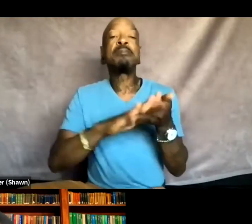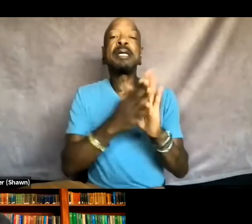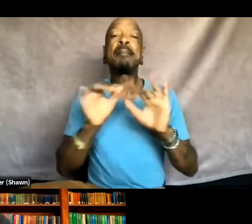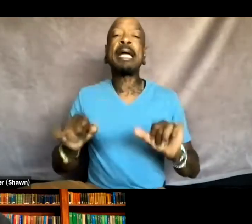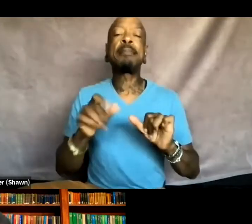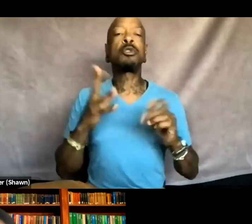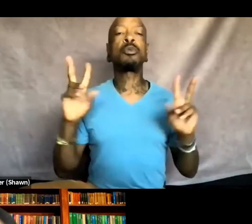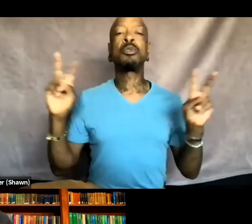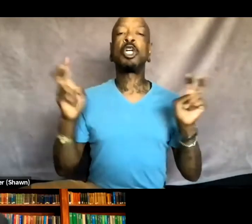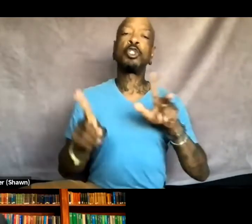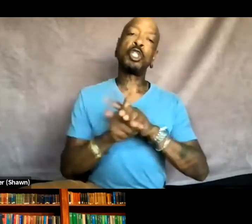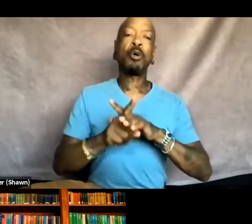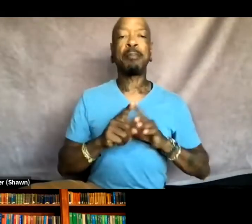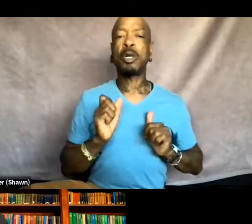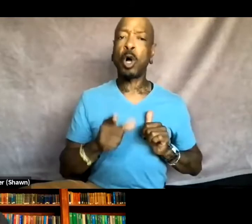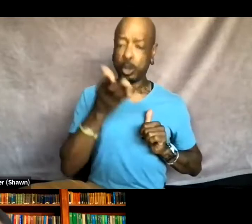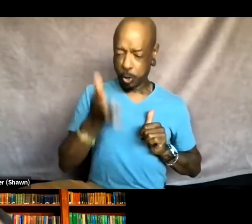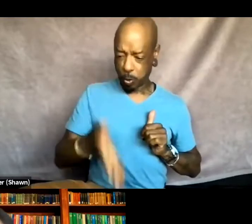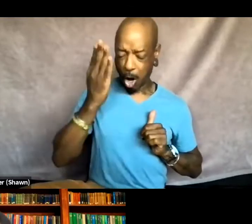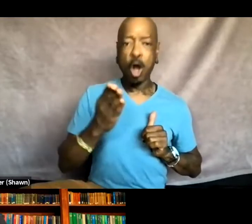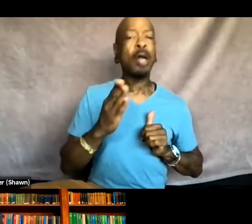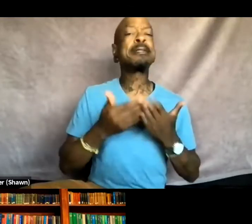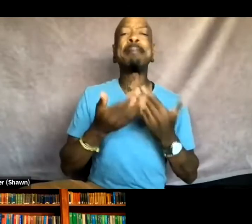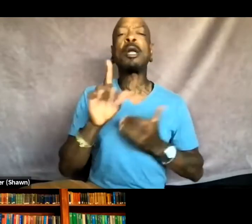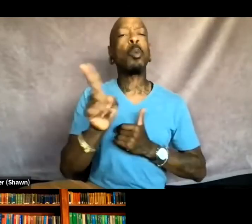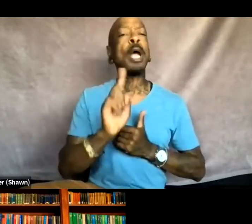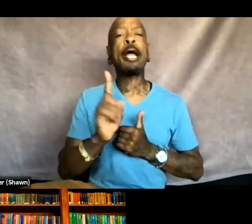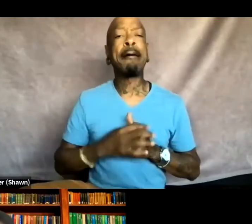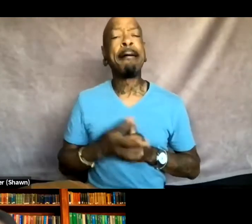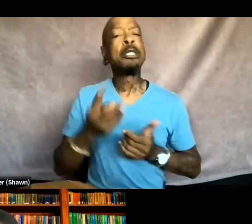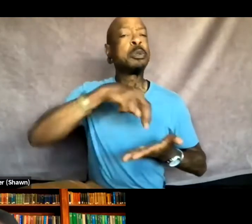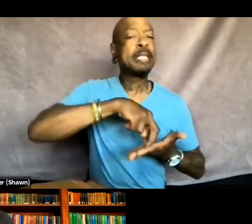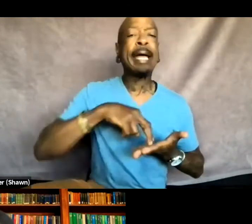Keah Brown: In all that you are wherever you are, and the fact that we live in a world